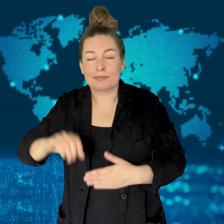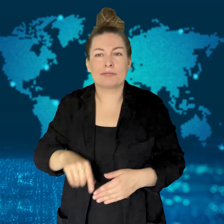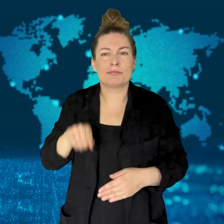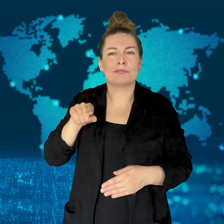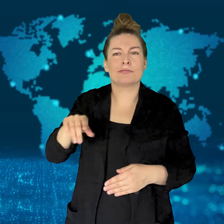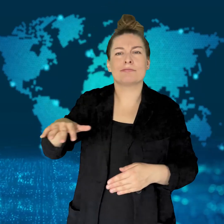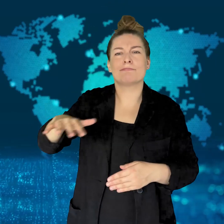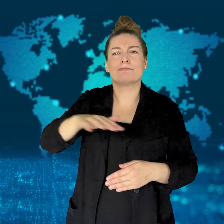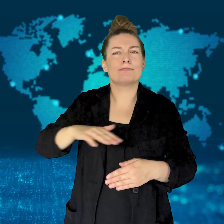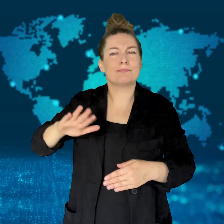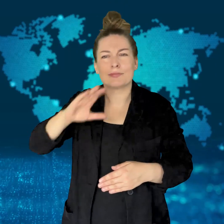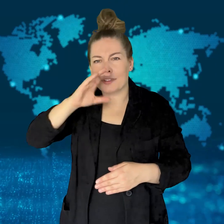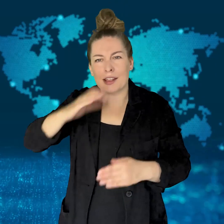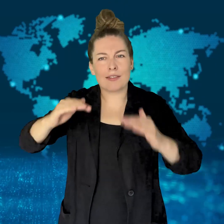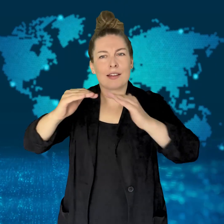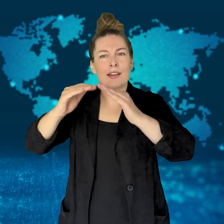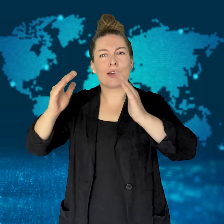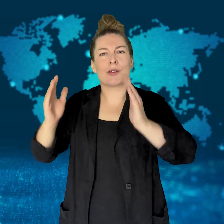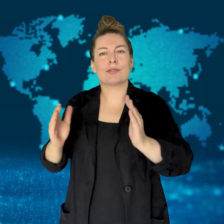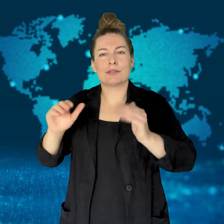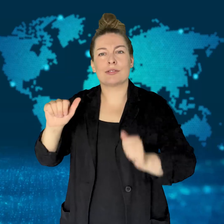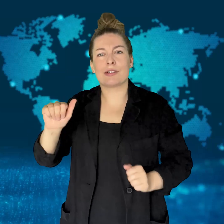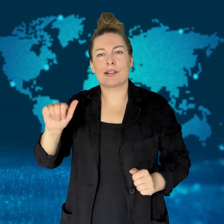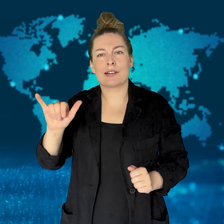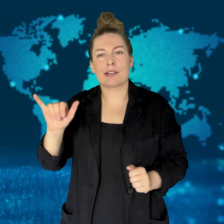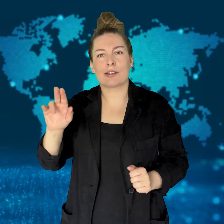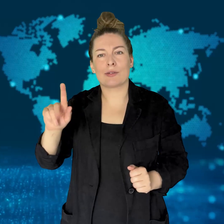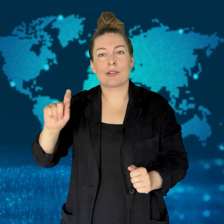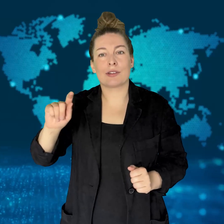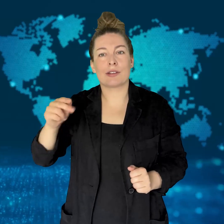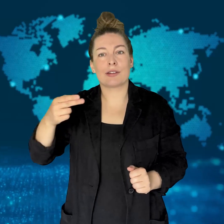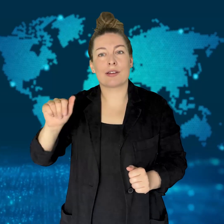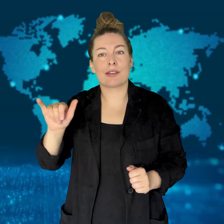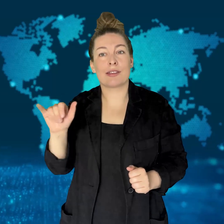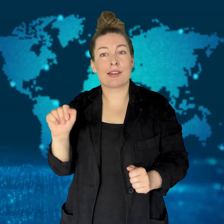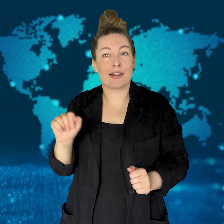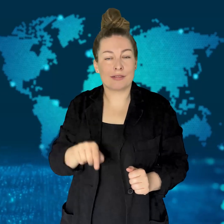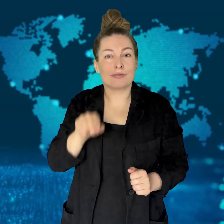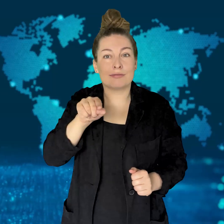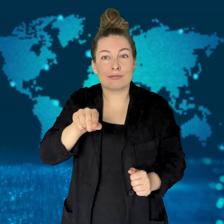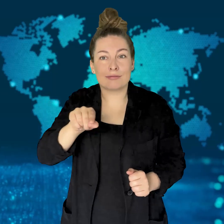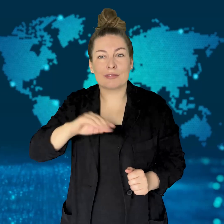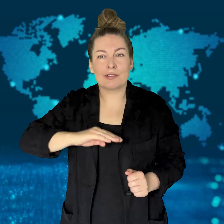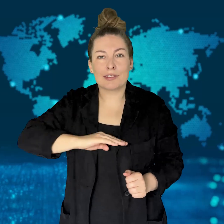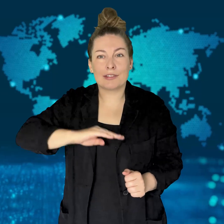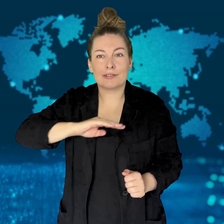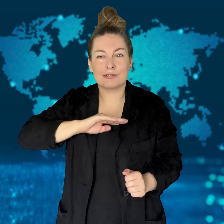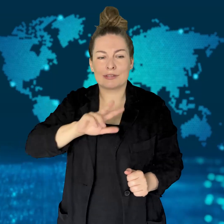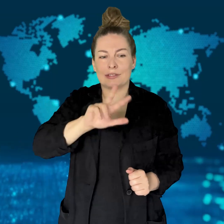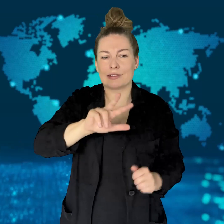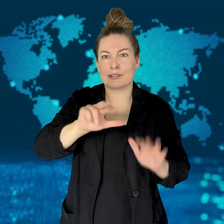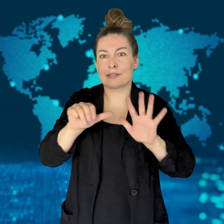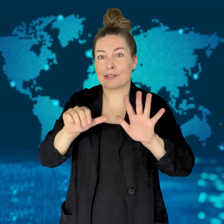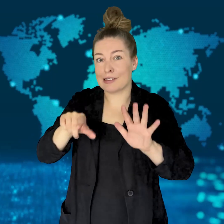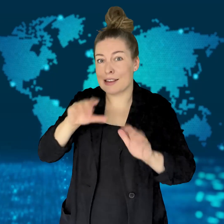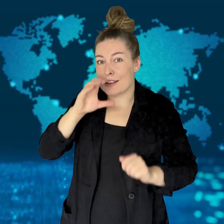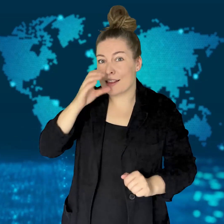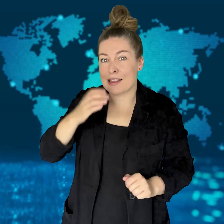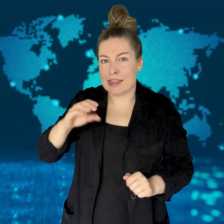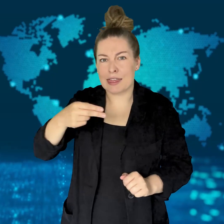In Thailand, a 36-year-old Asian elephant named Jamjuree gave birth to